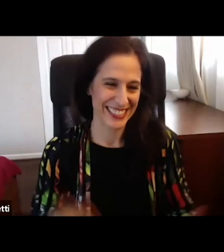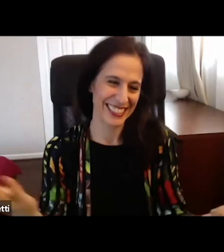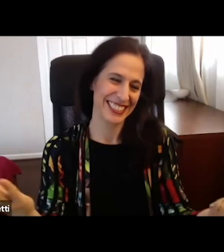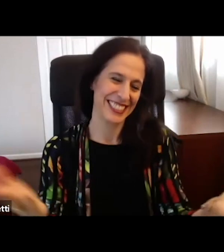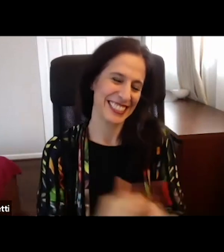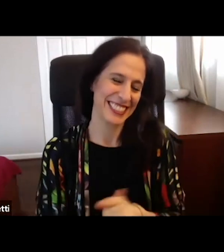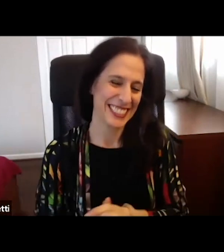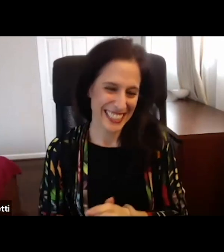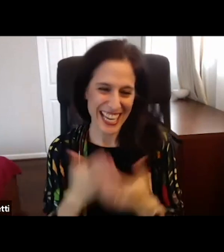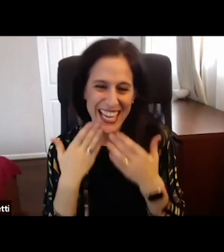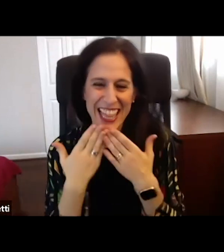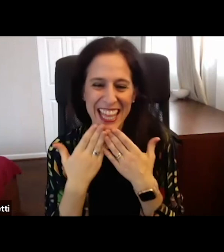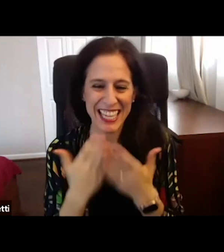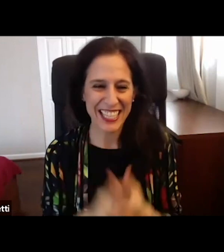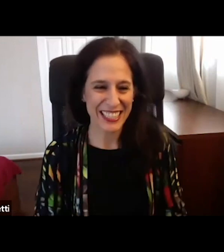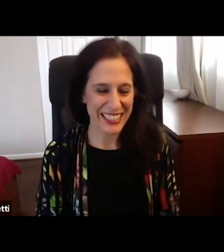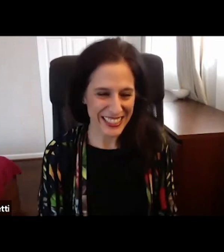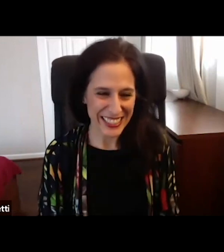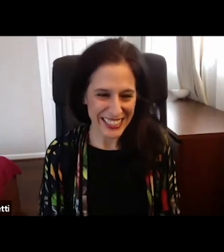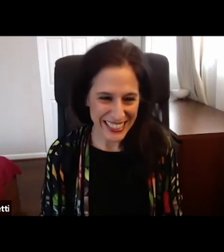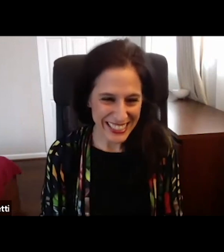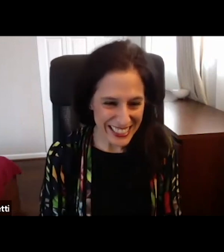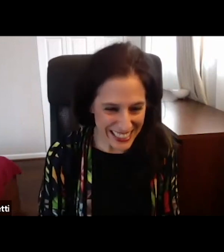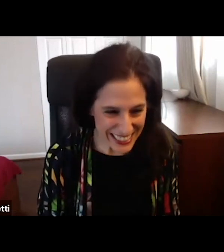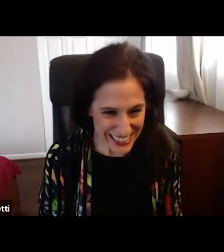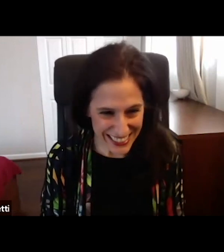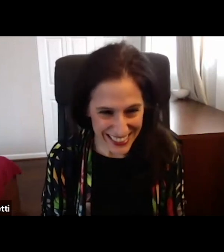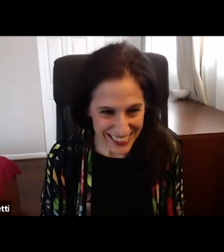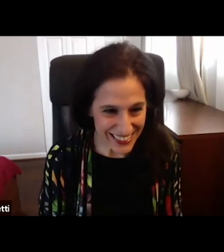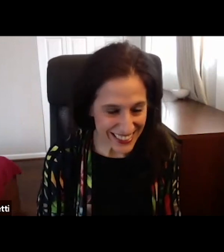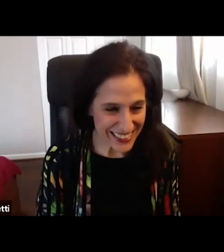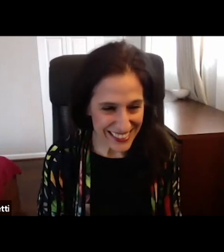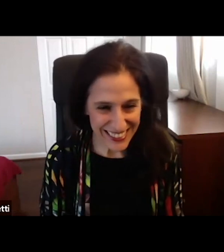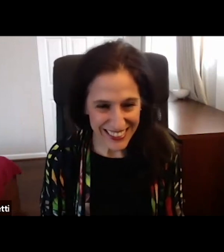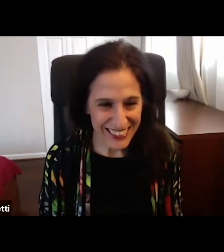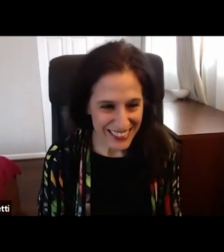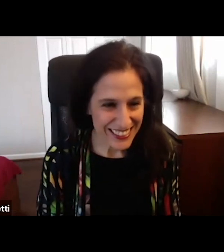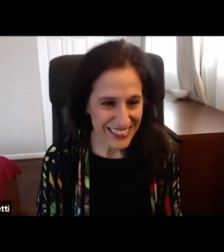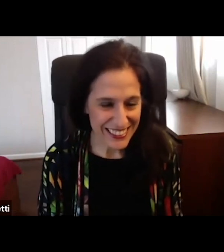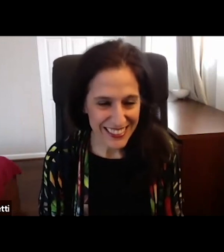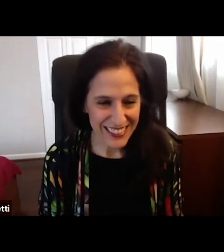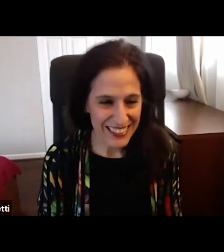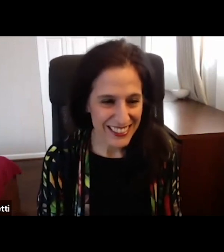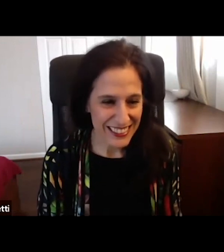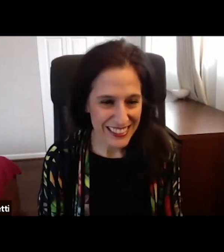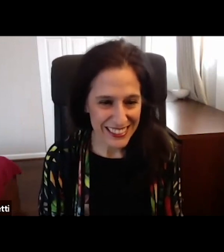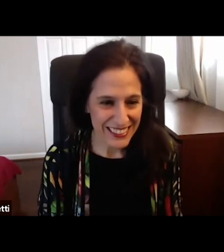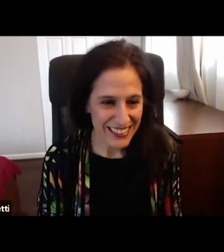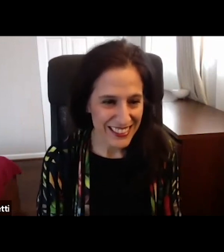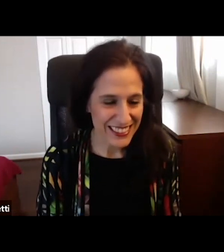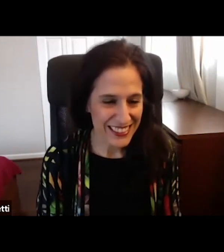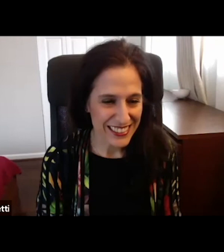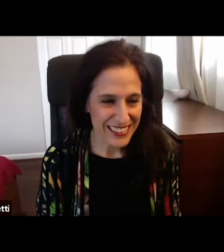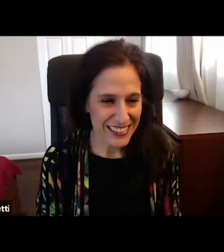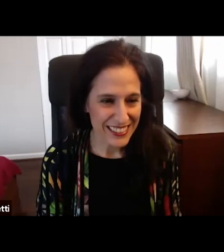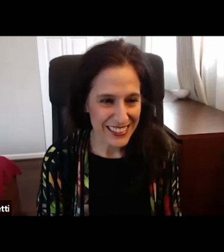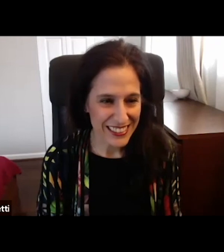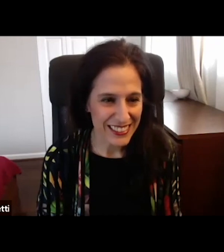absolutely yeah and um so my collaborators i think um would be they'd be they'd be really